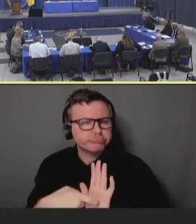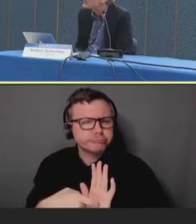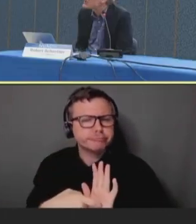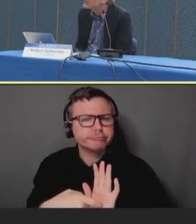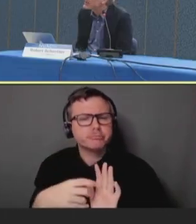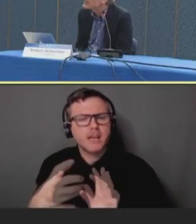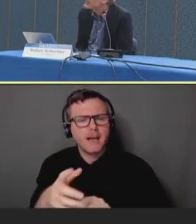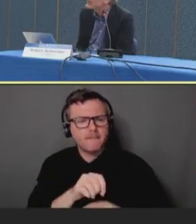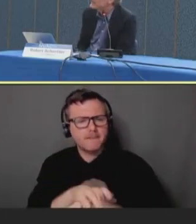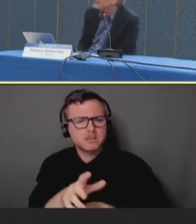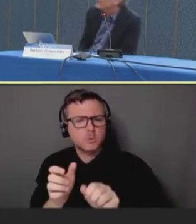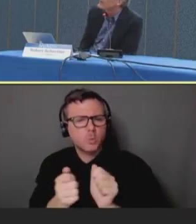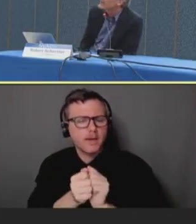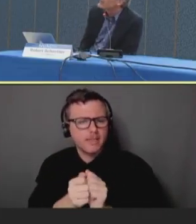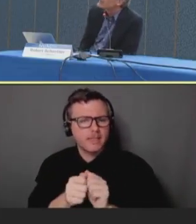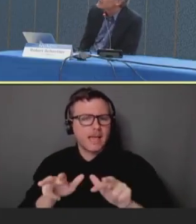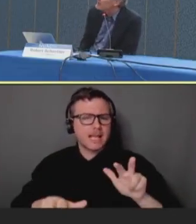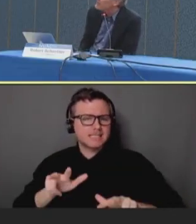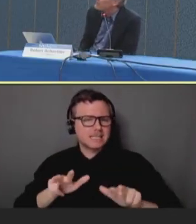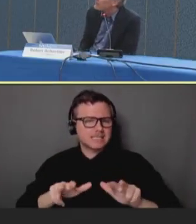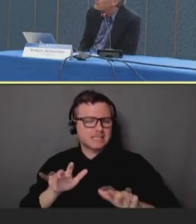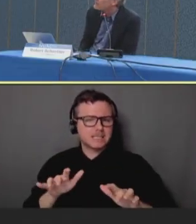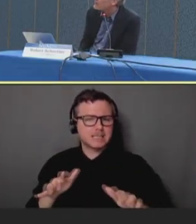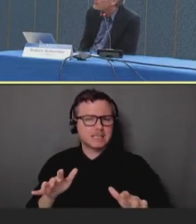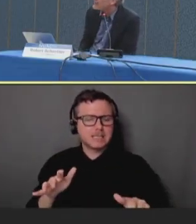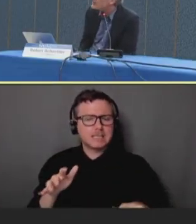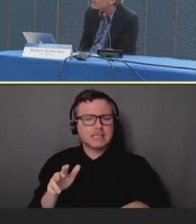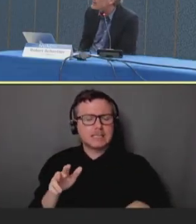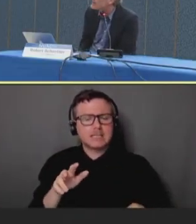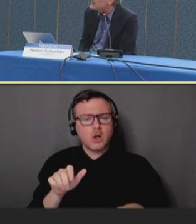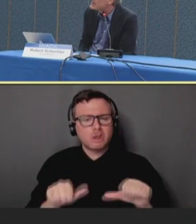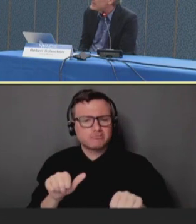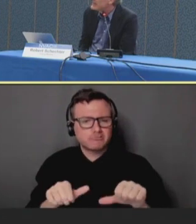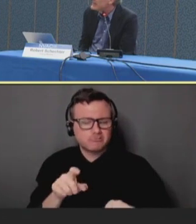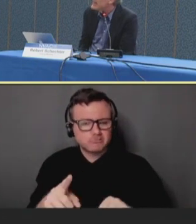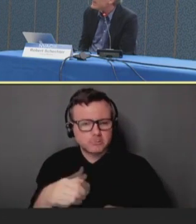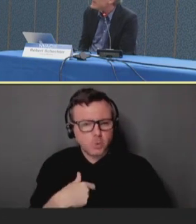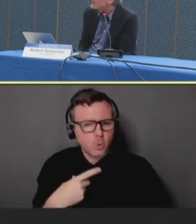on hesitancy either from the case itself or on your communication methods or any of the